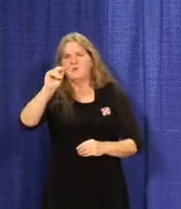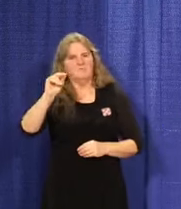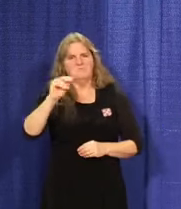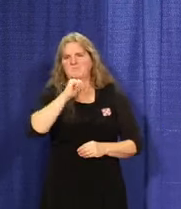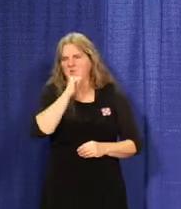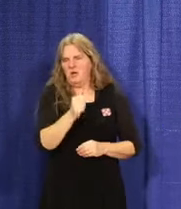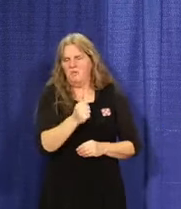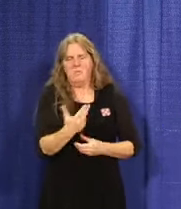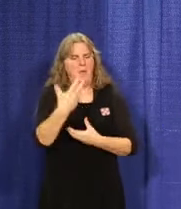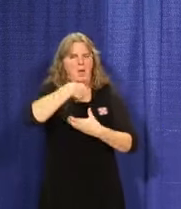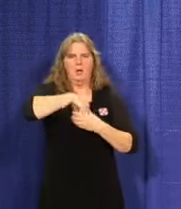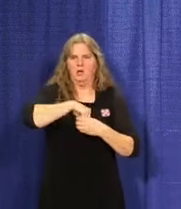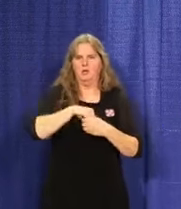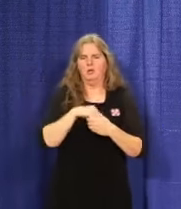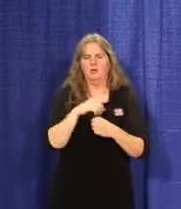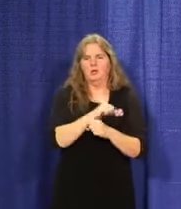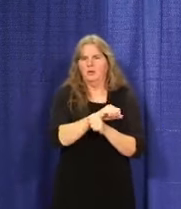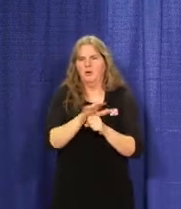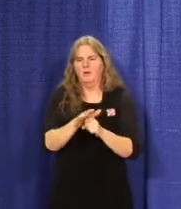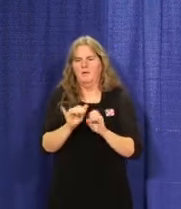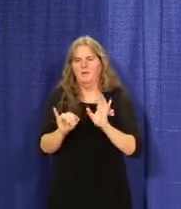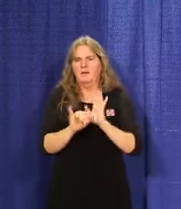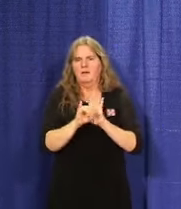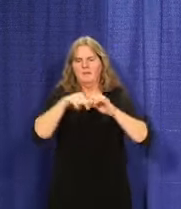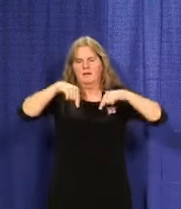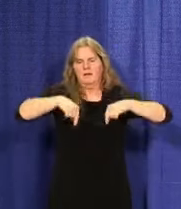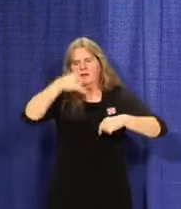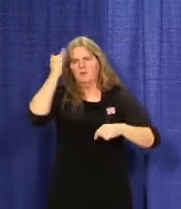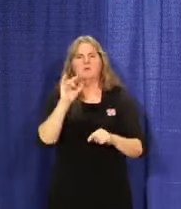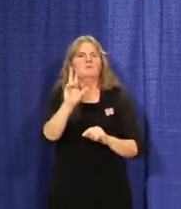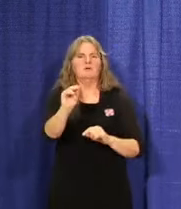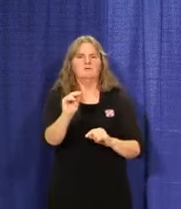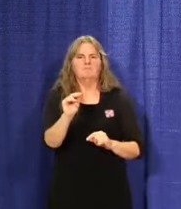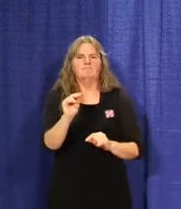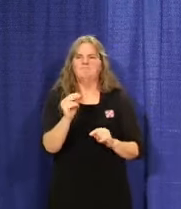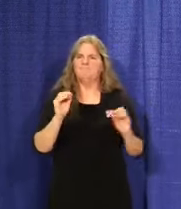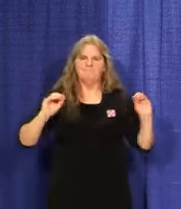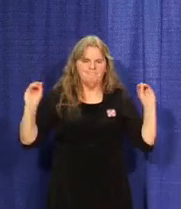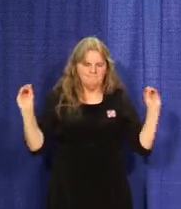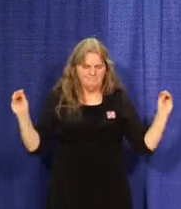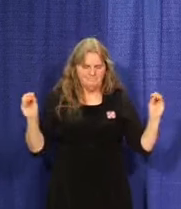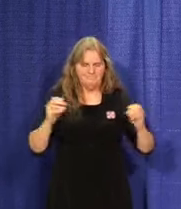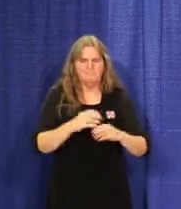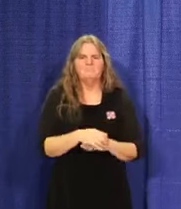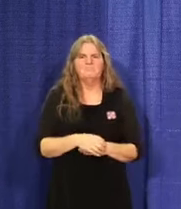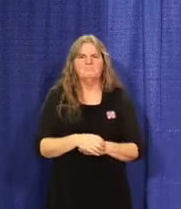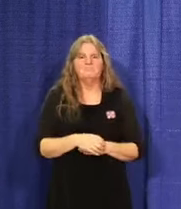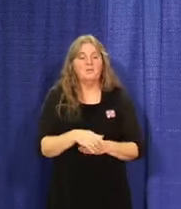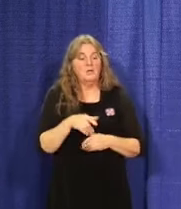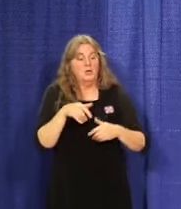a case of COVID infection. Well they were investigating the circumstances of this case,